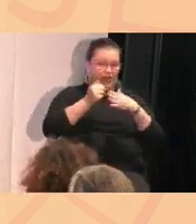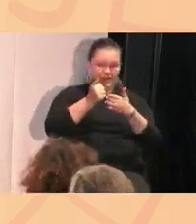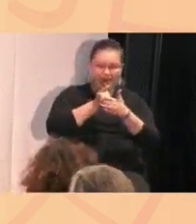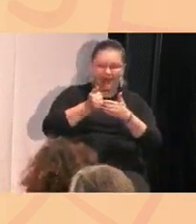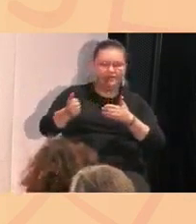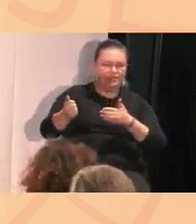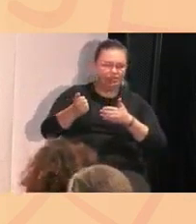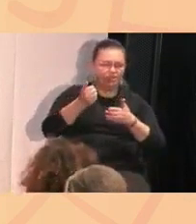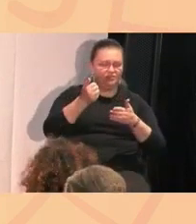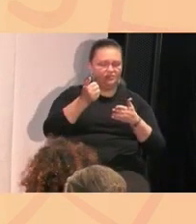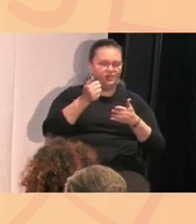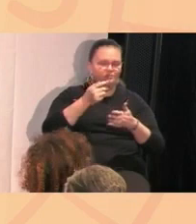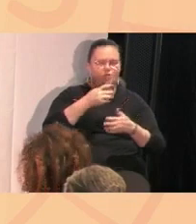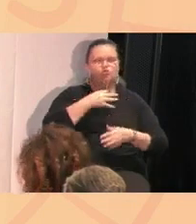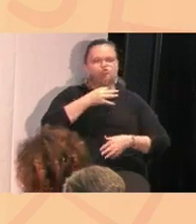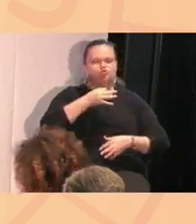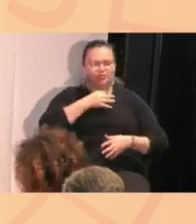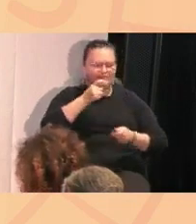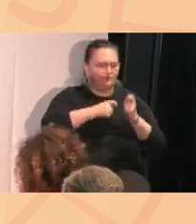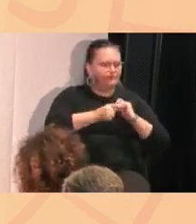about Aboriginal murdered and missing women.